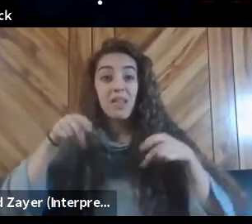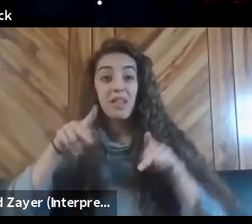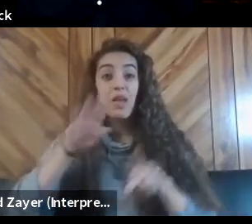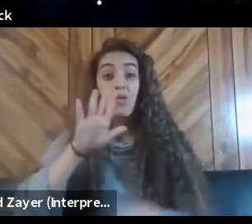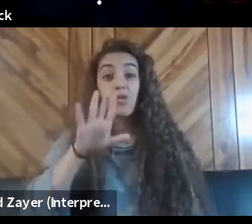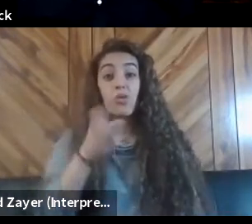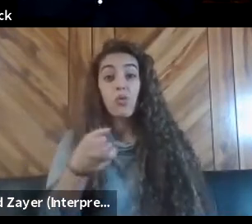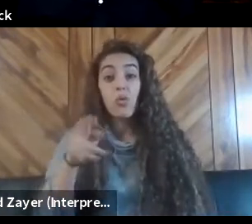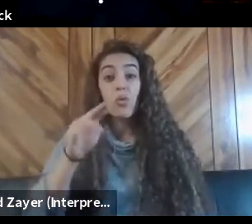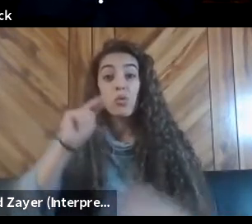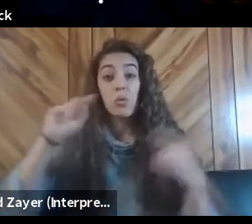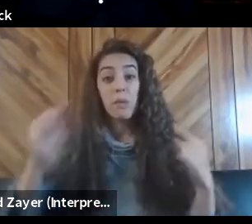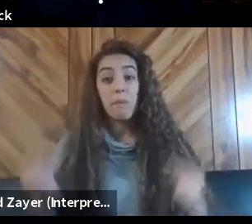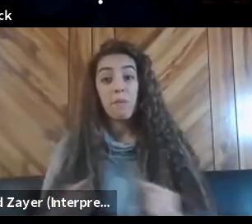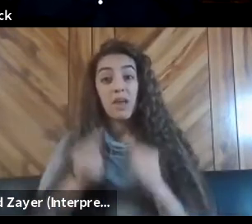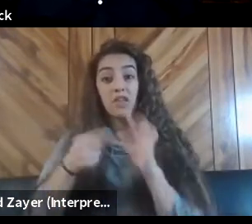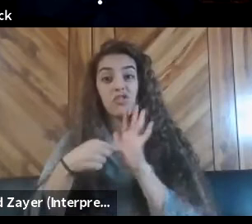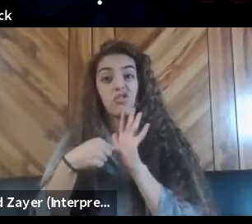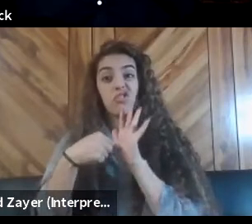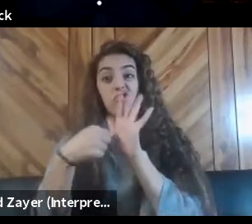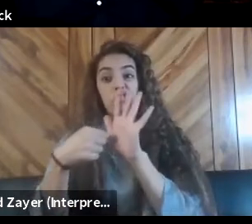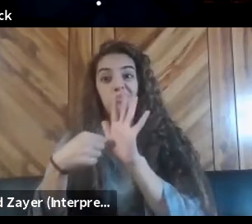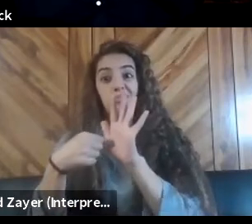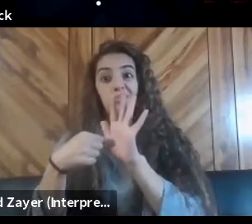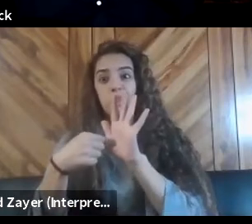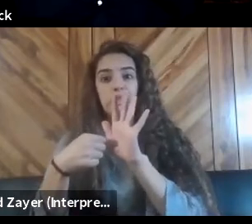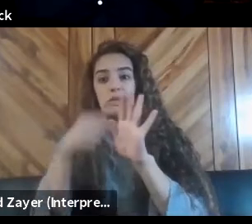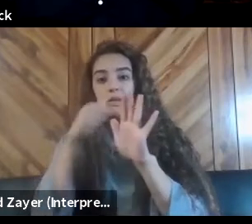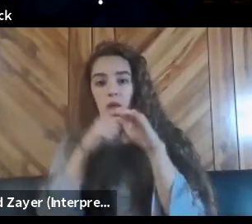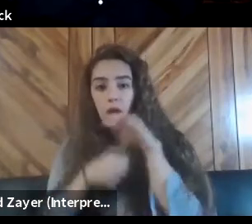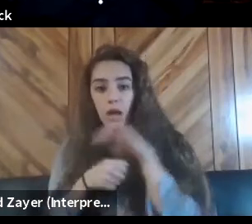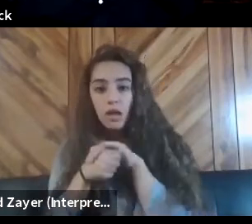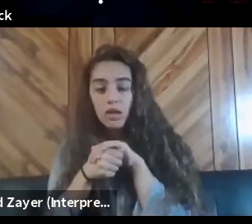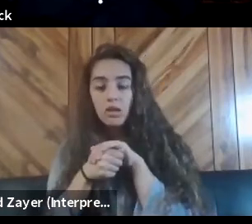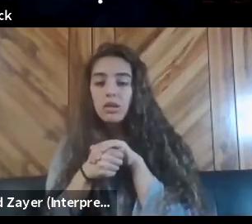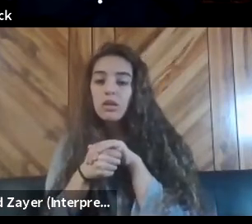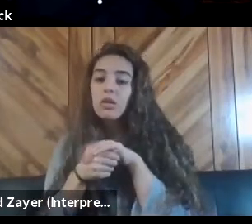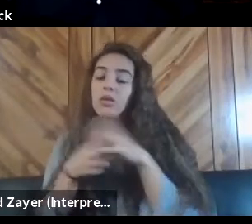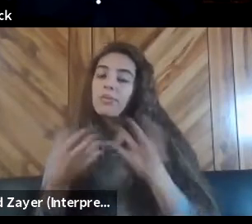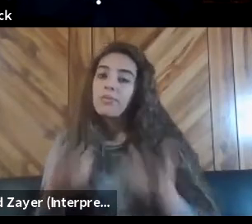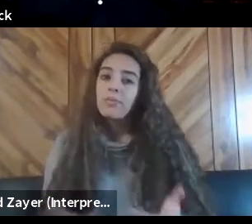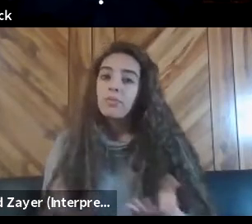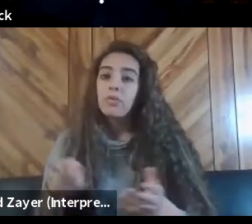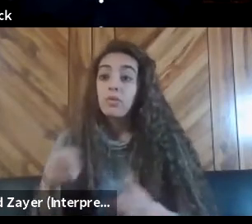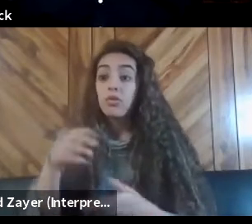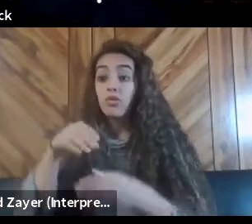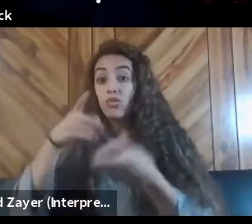Um, and so he, in college, he was struggling, he wanted to